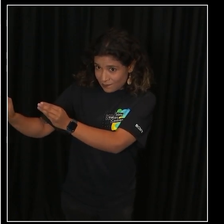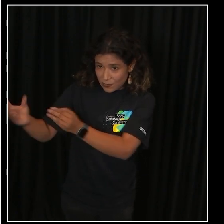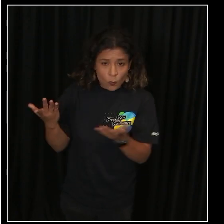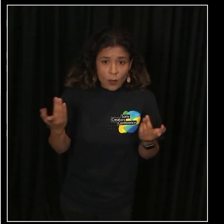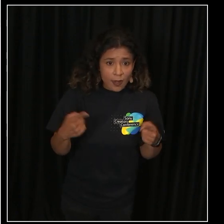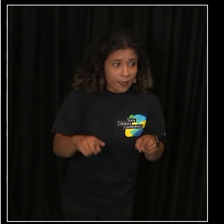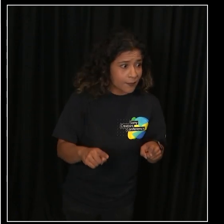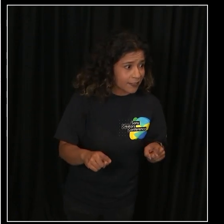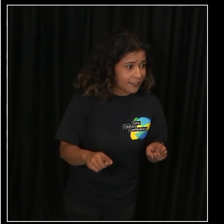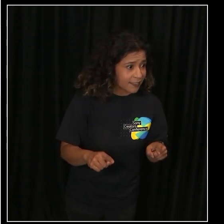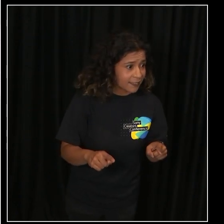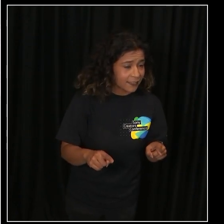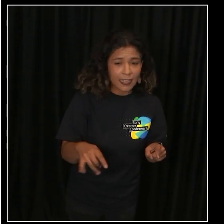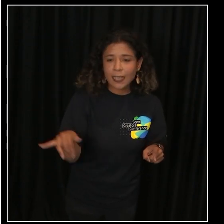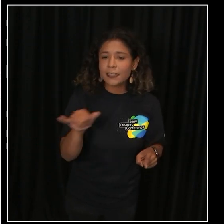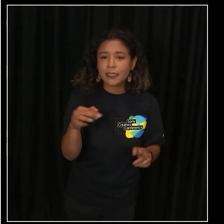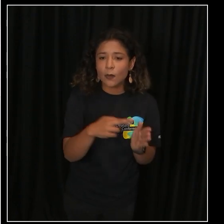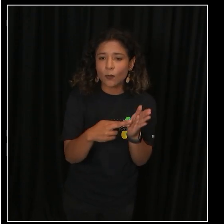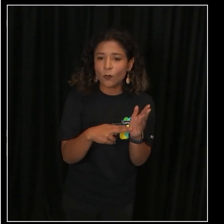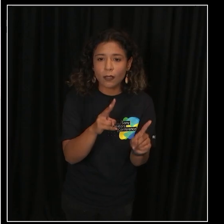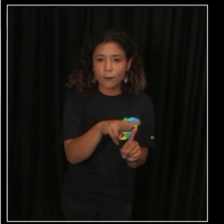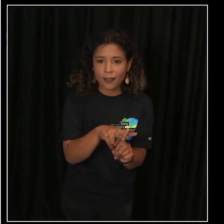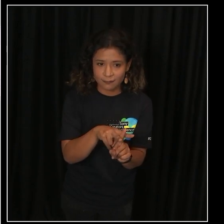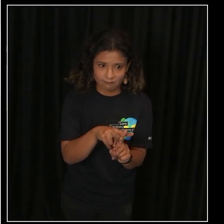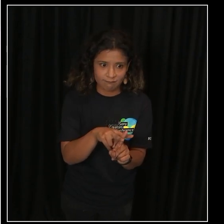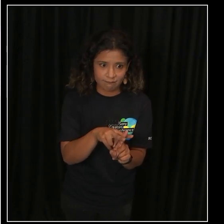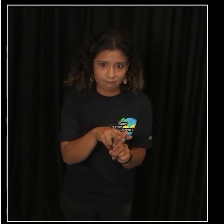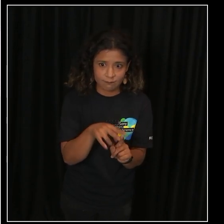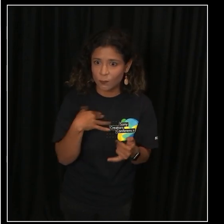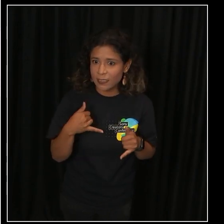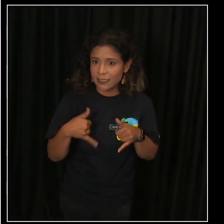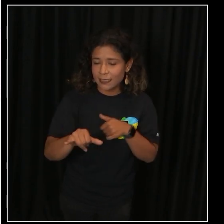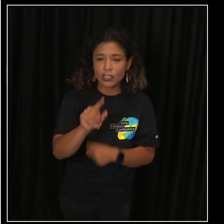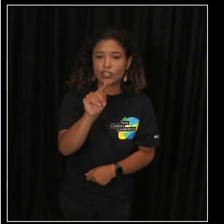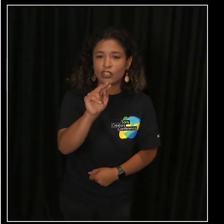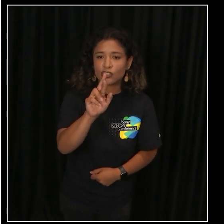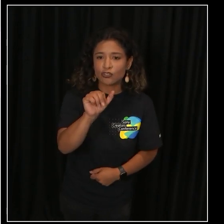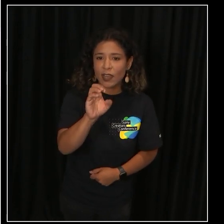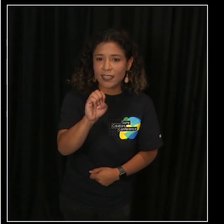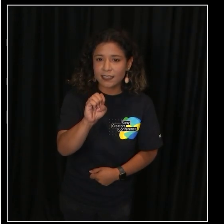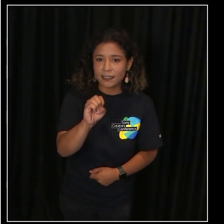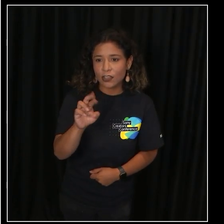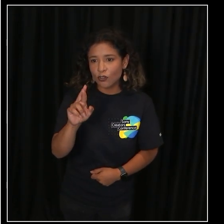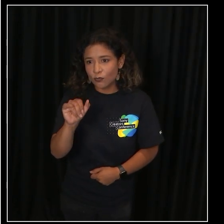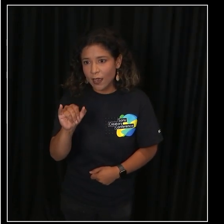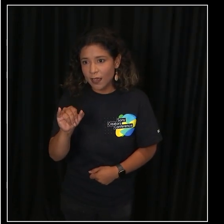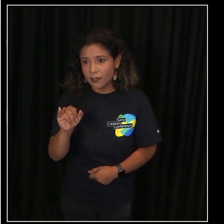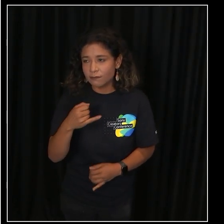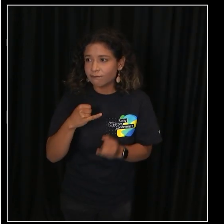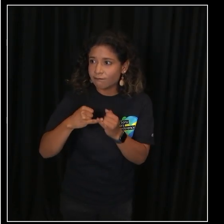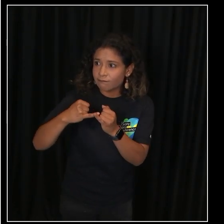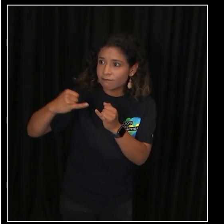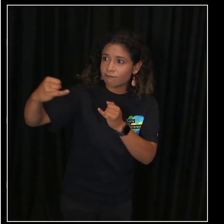Well, the same rules still apply. We still trace our rays and straight lines, but now the coordinates off screen.